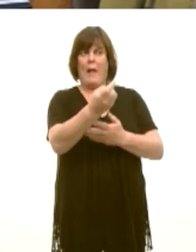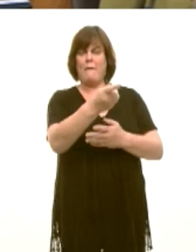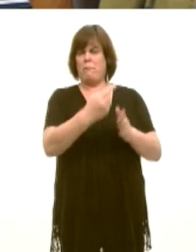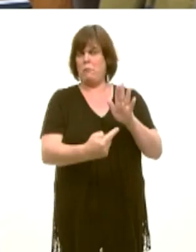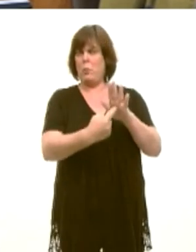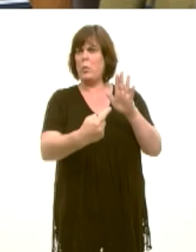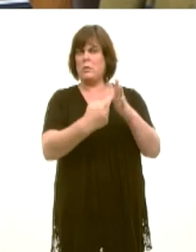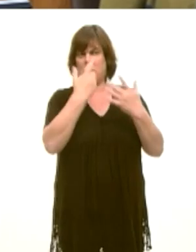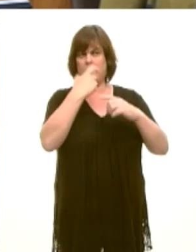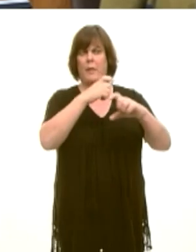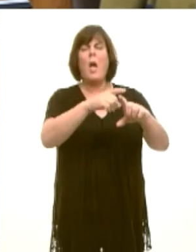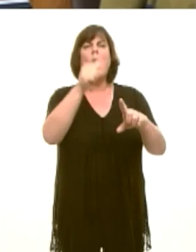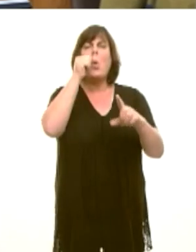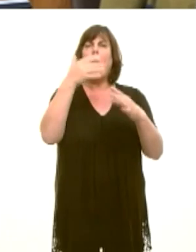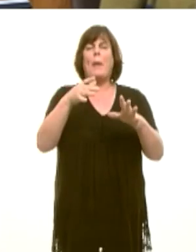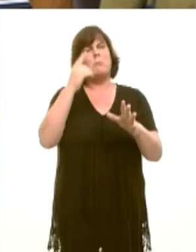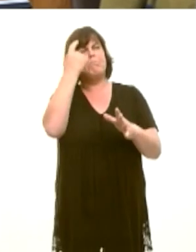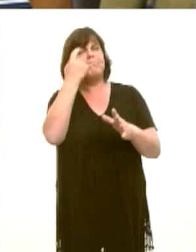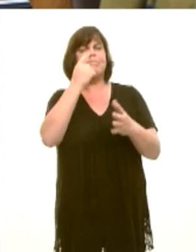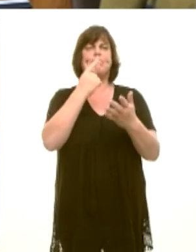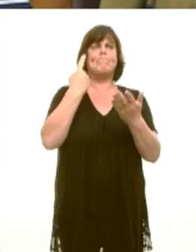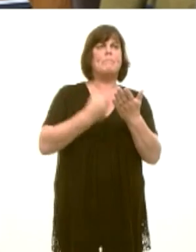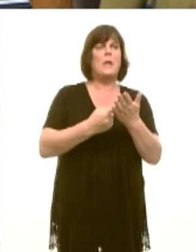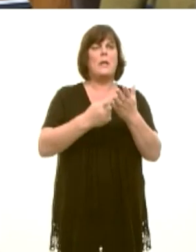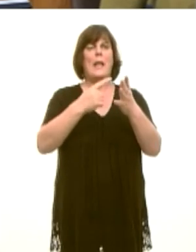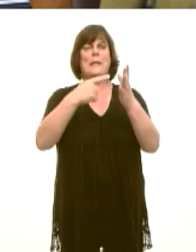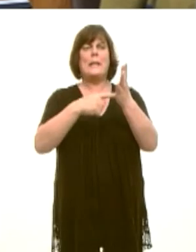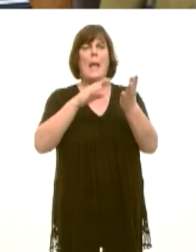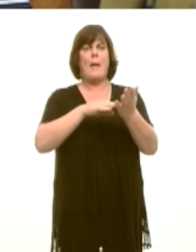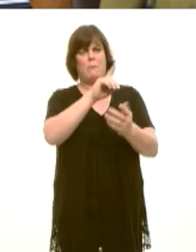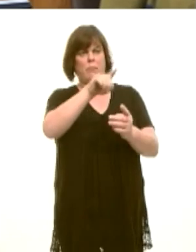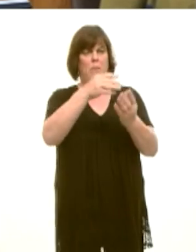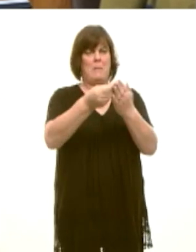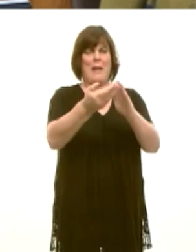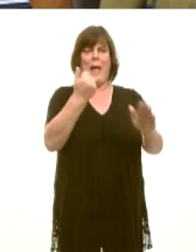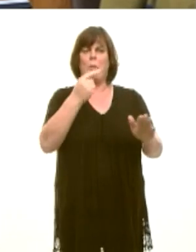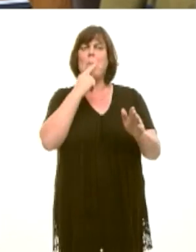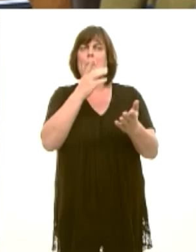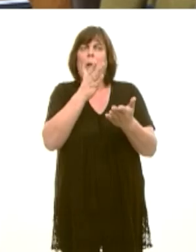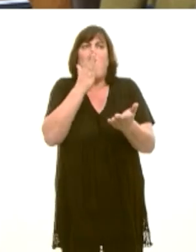to keep an ATM machine there, but itís not a bank branch at the end of the day, and I